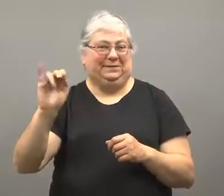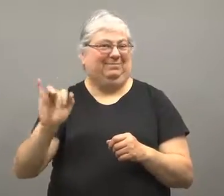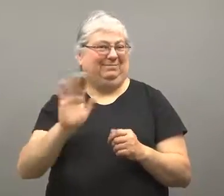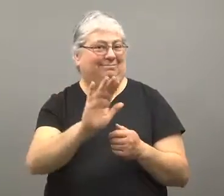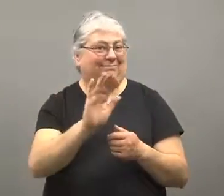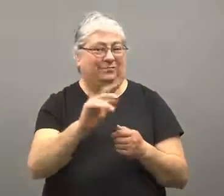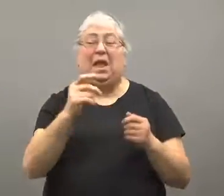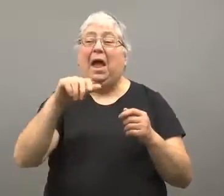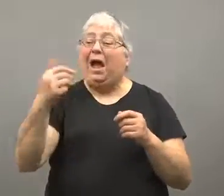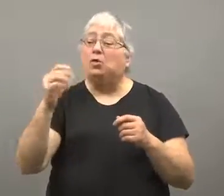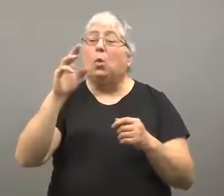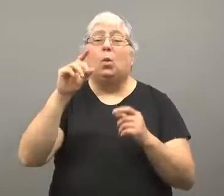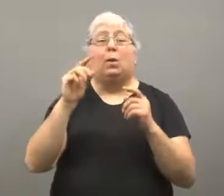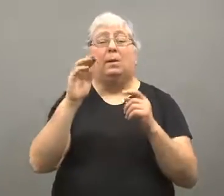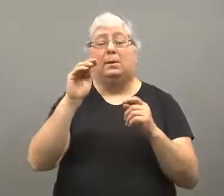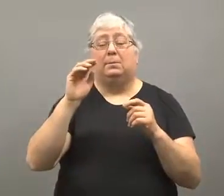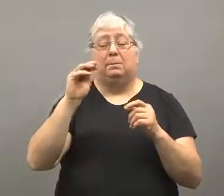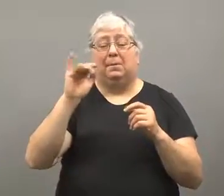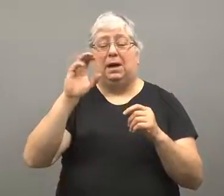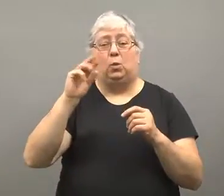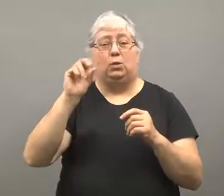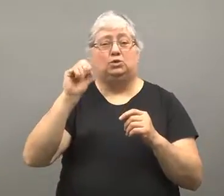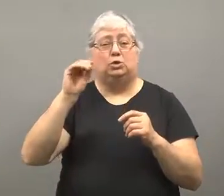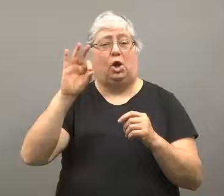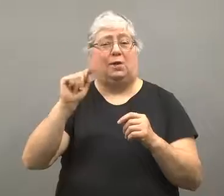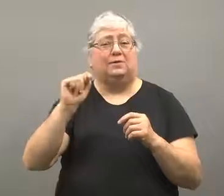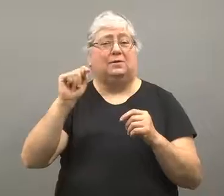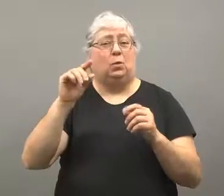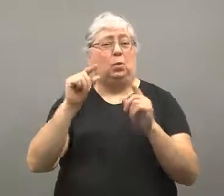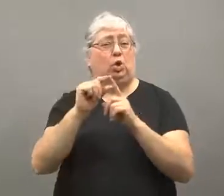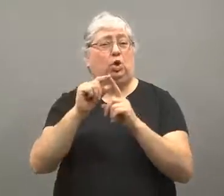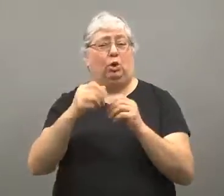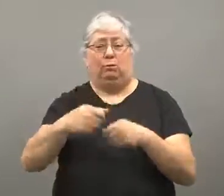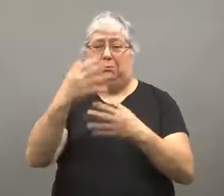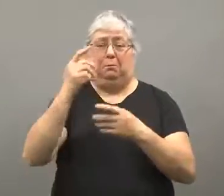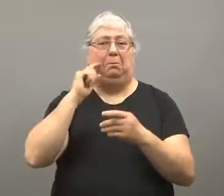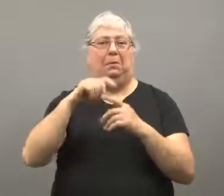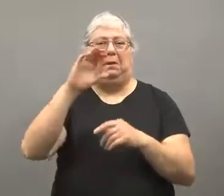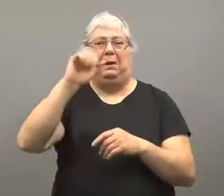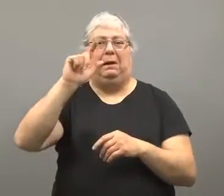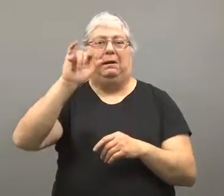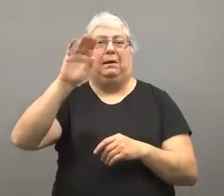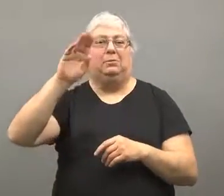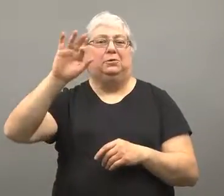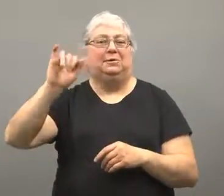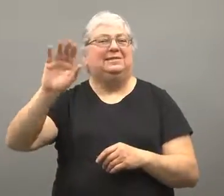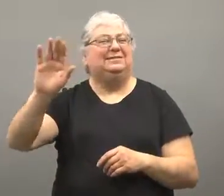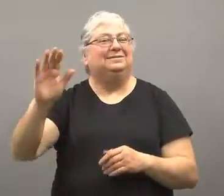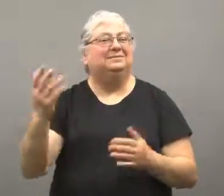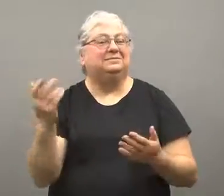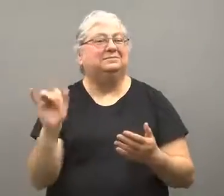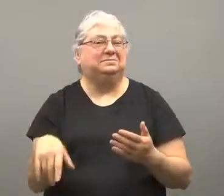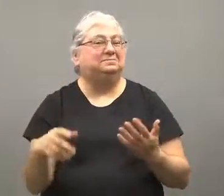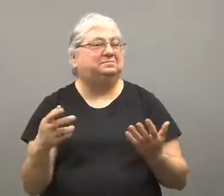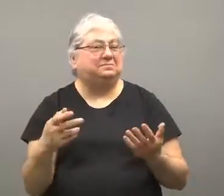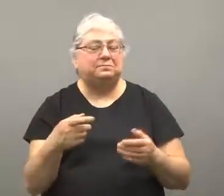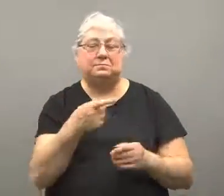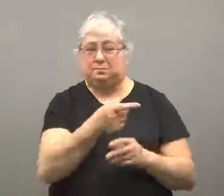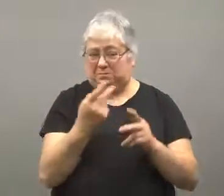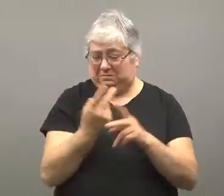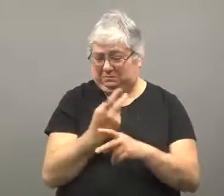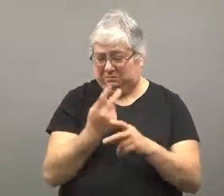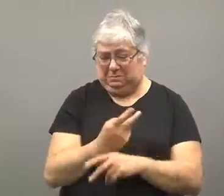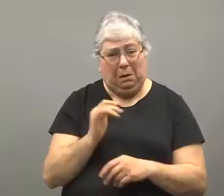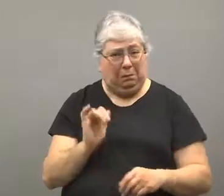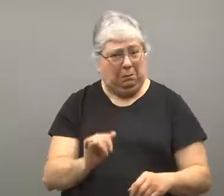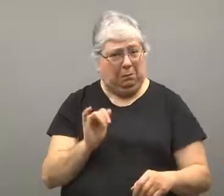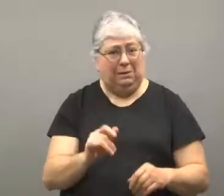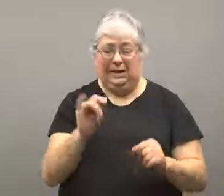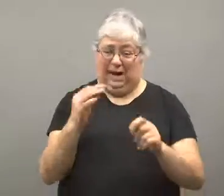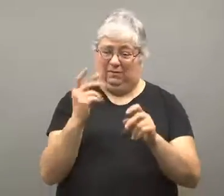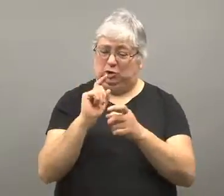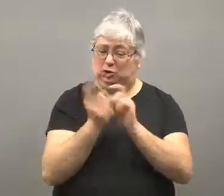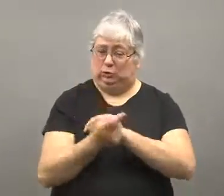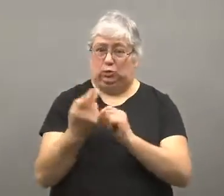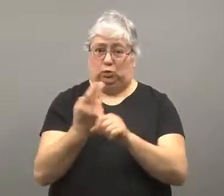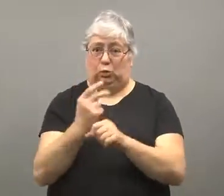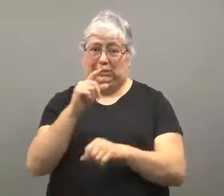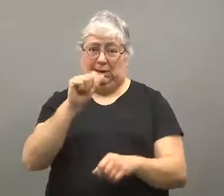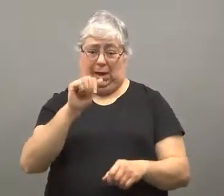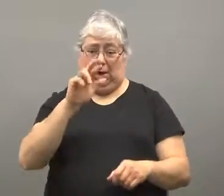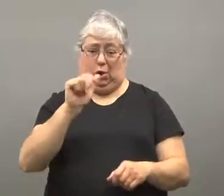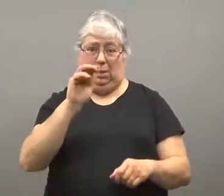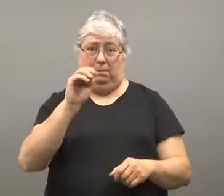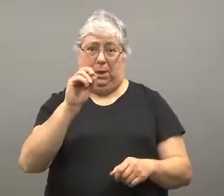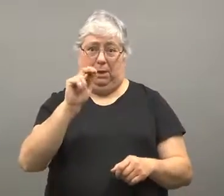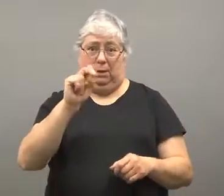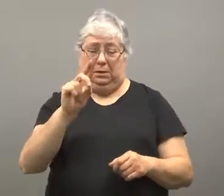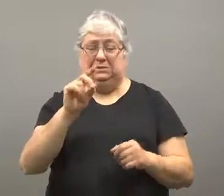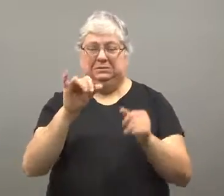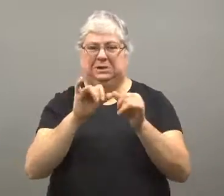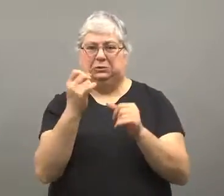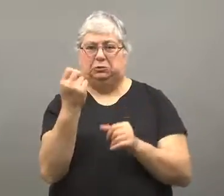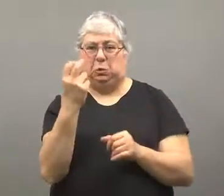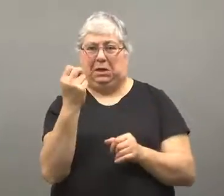Microsoft Word tends to use Calibri as a default.